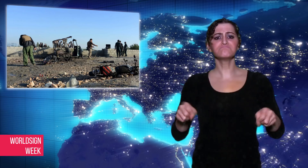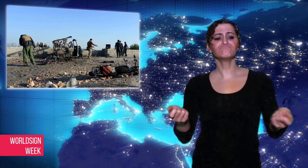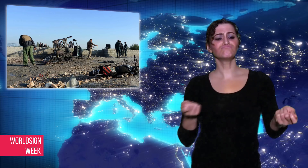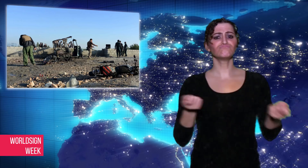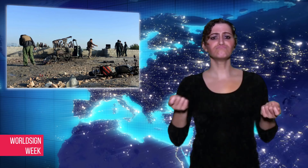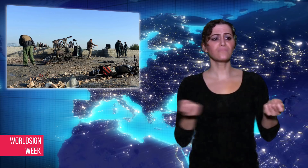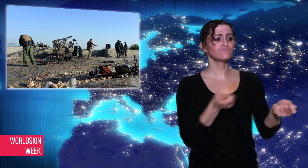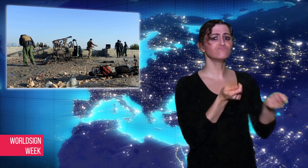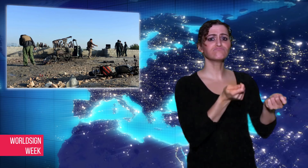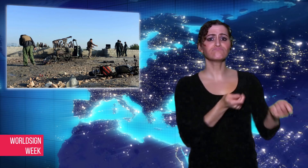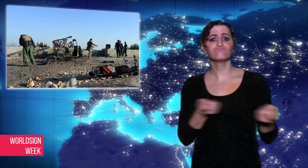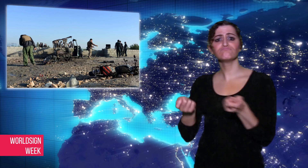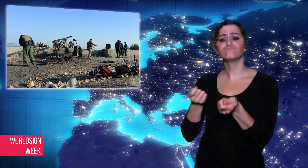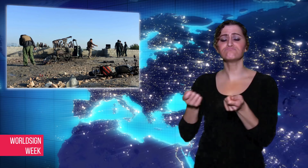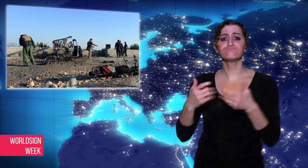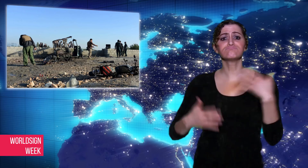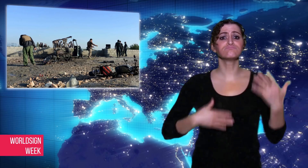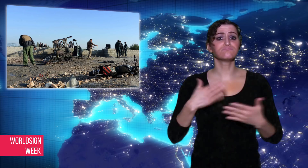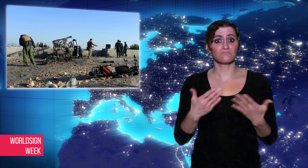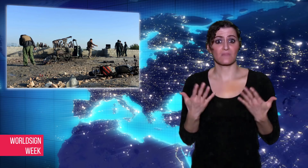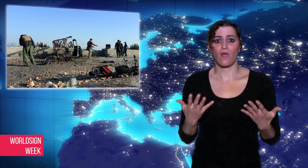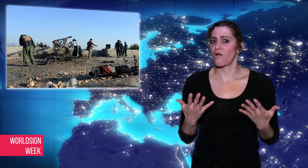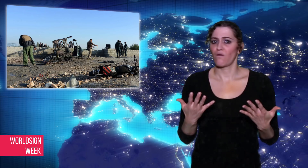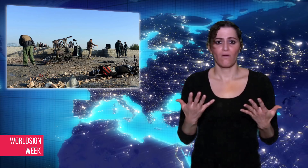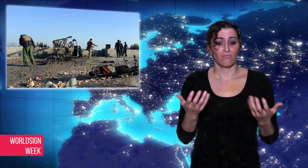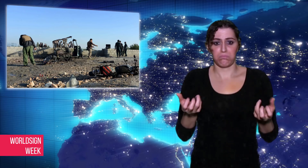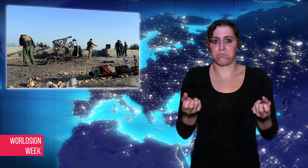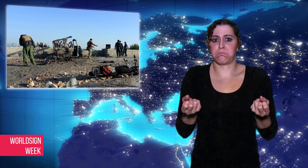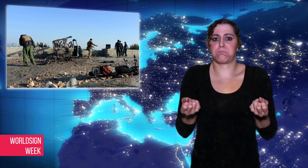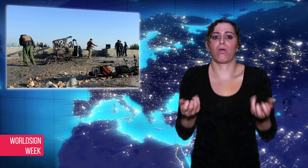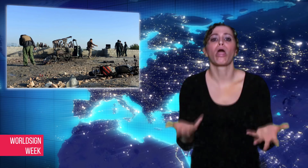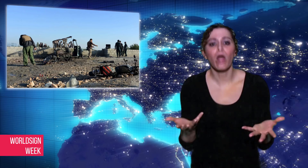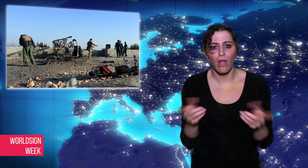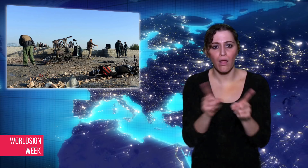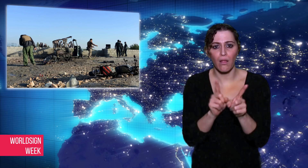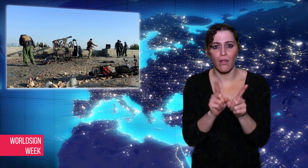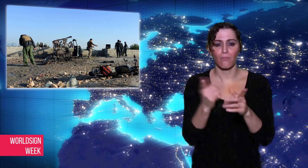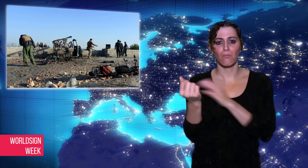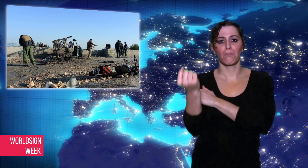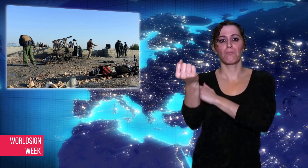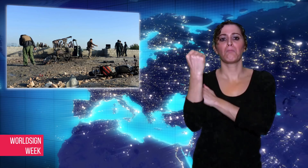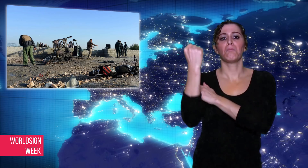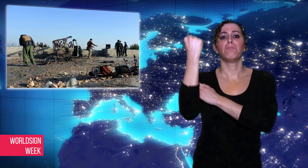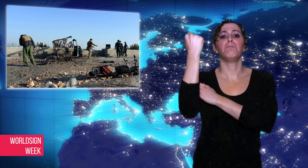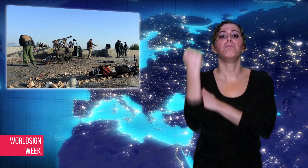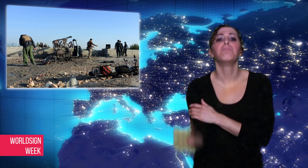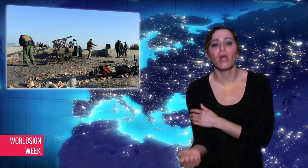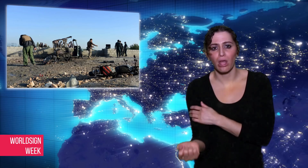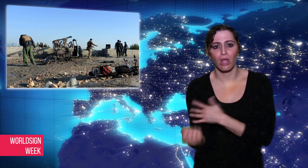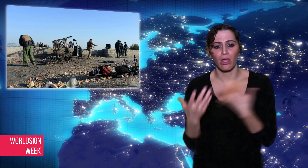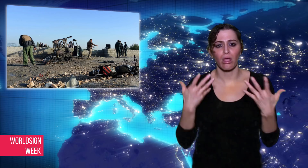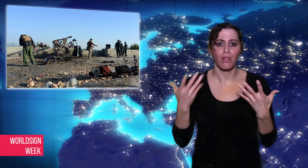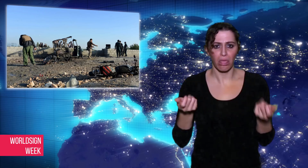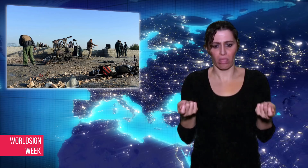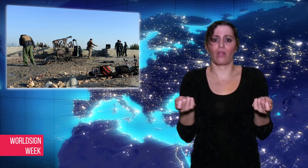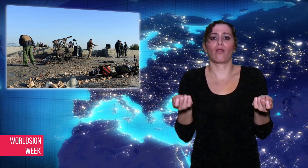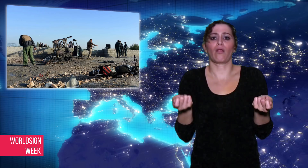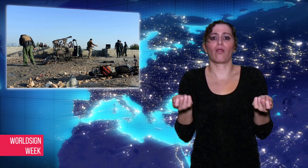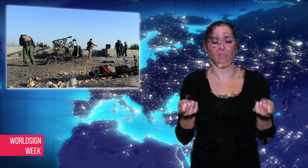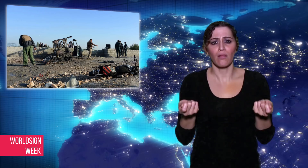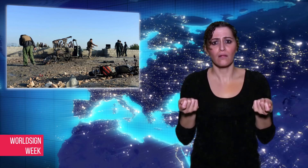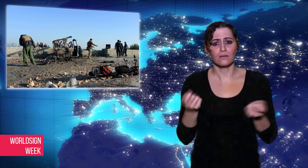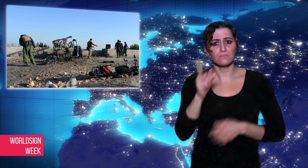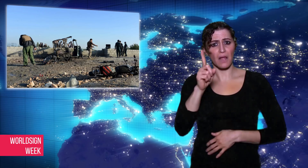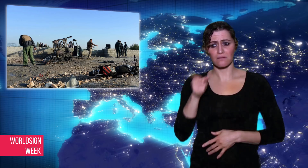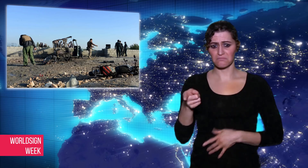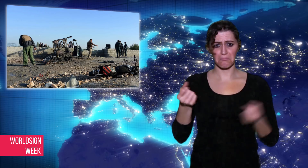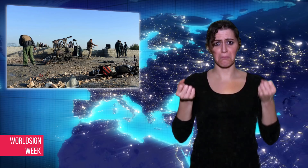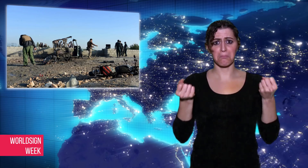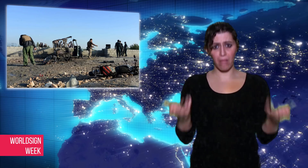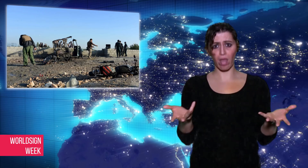caliphate in Syria and Iraq, they